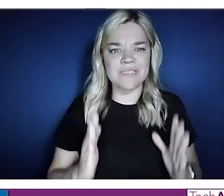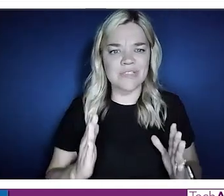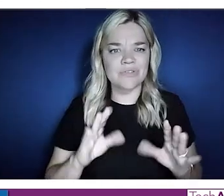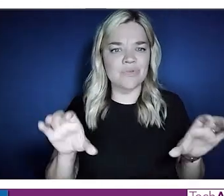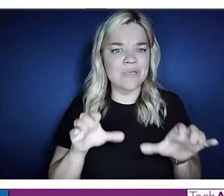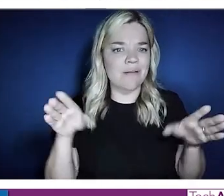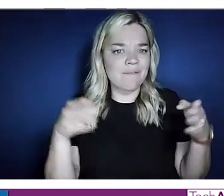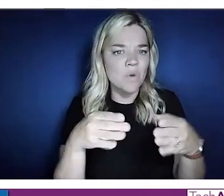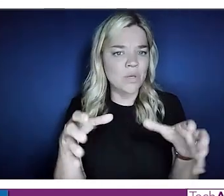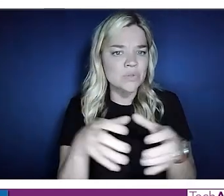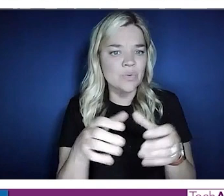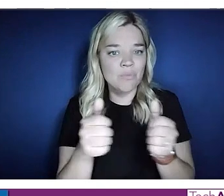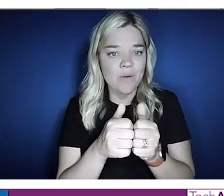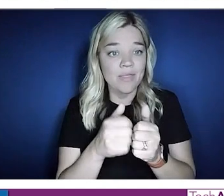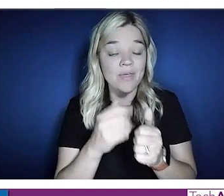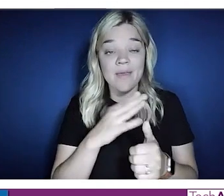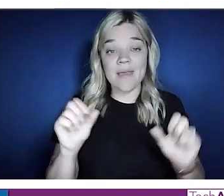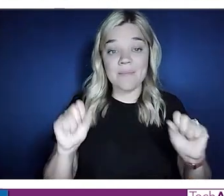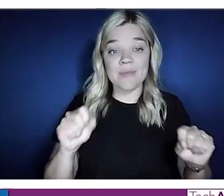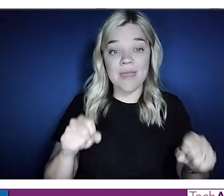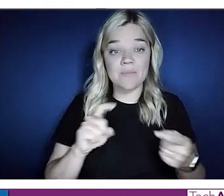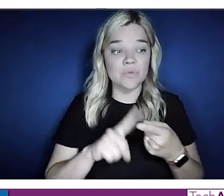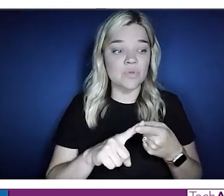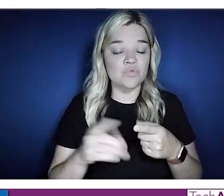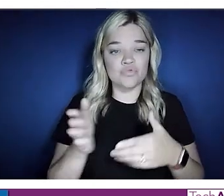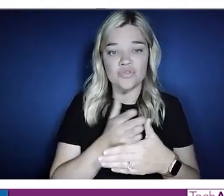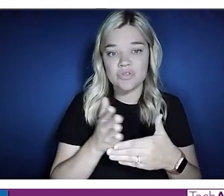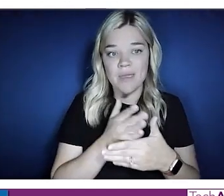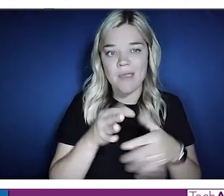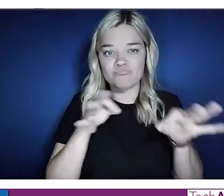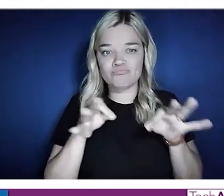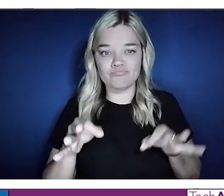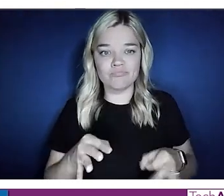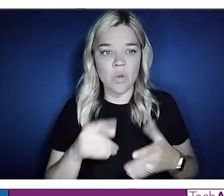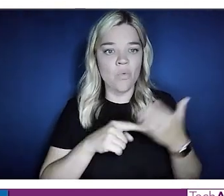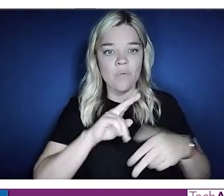with and being able to kind of like share and explain what kind of things they're requesting